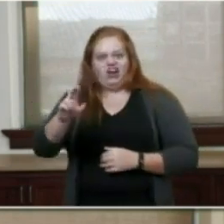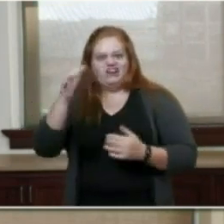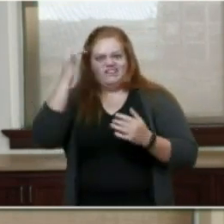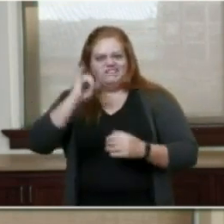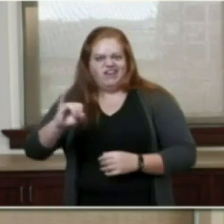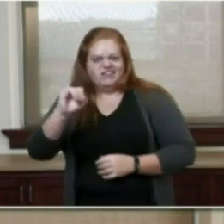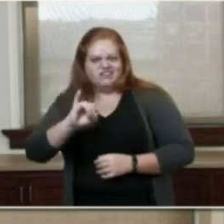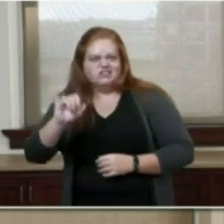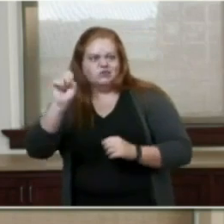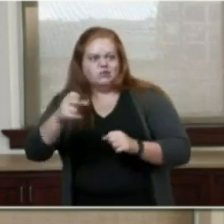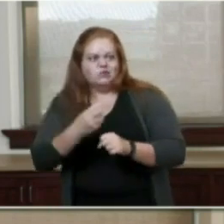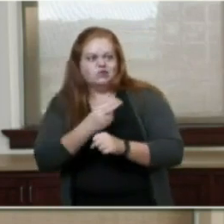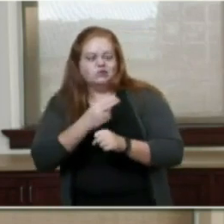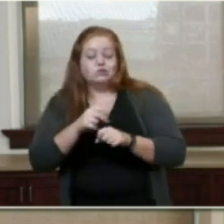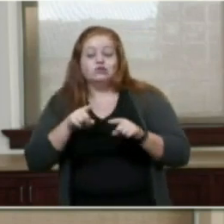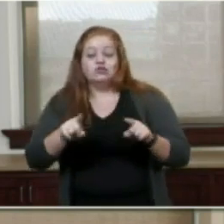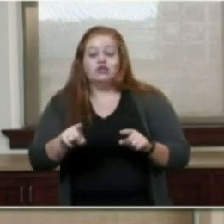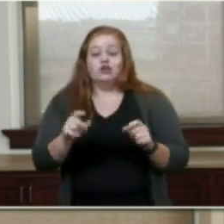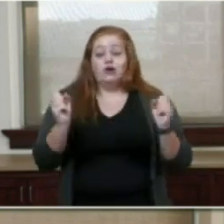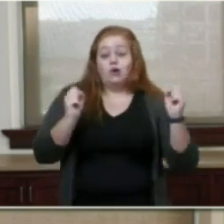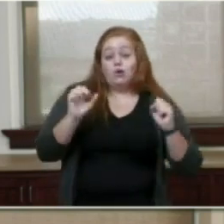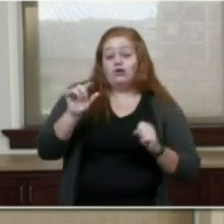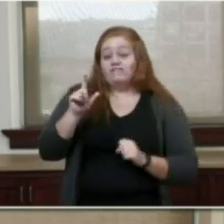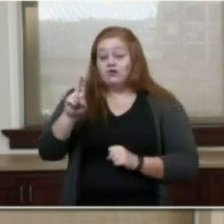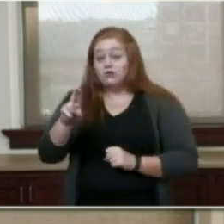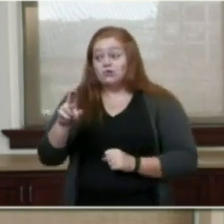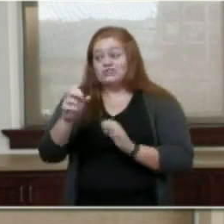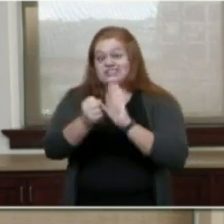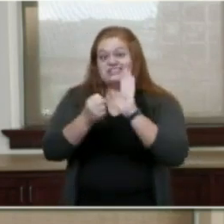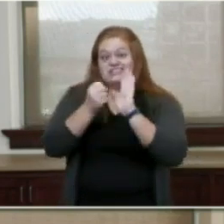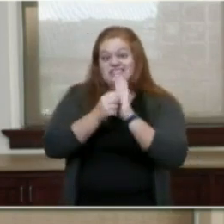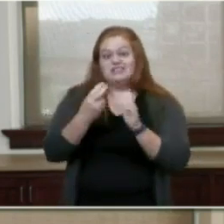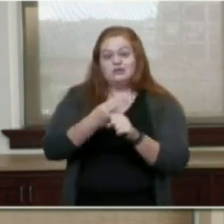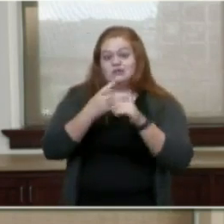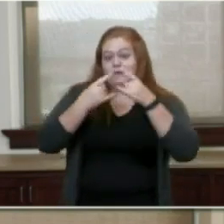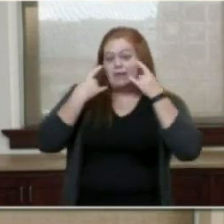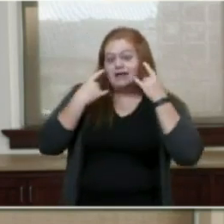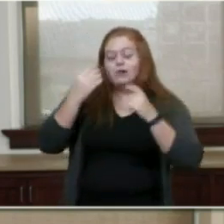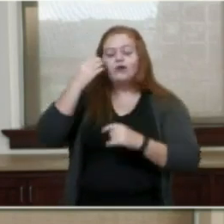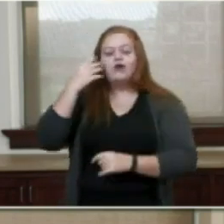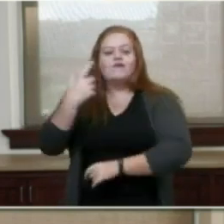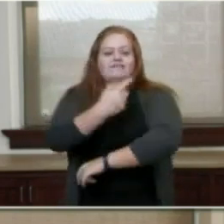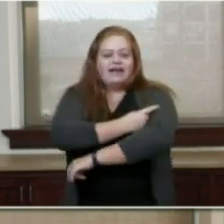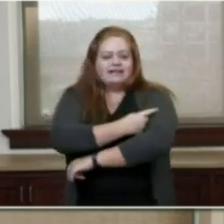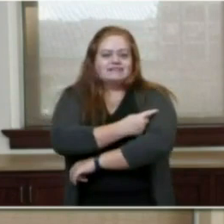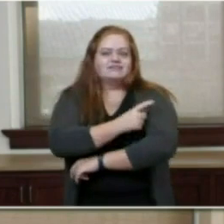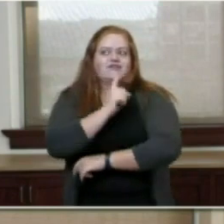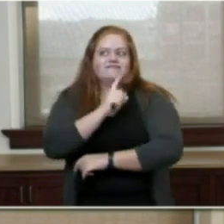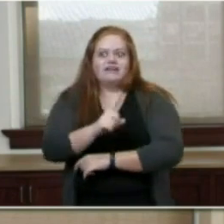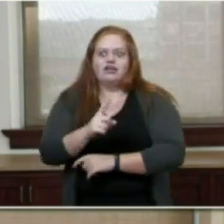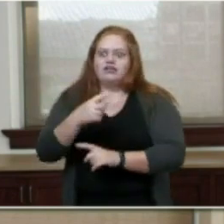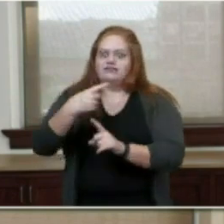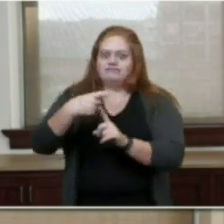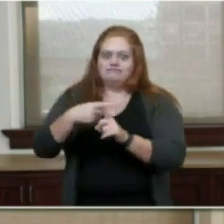masks during cold and flu season. And we know that vaccines are very effective. So I encourage everyone to start planning for their flu shots